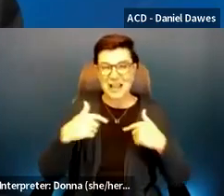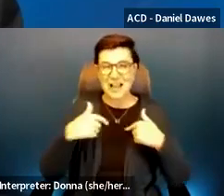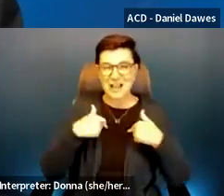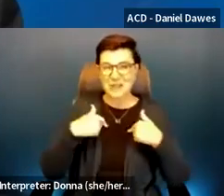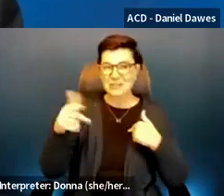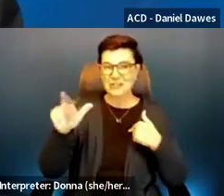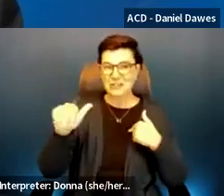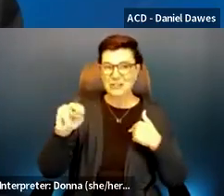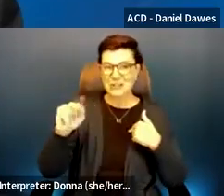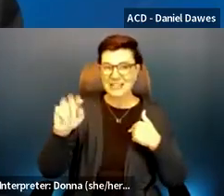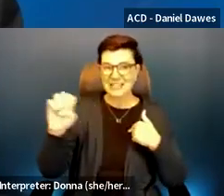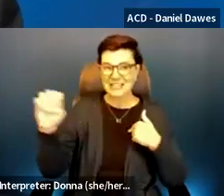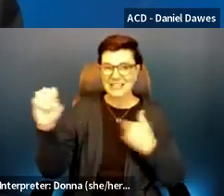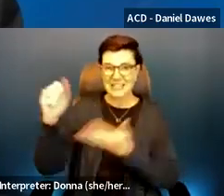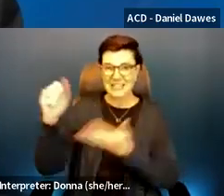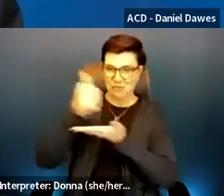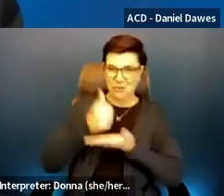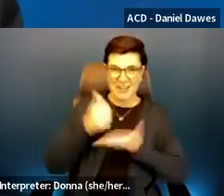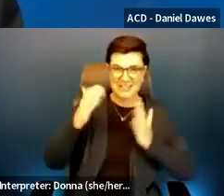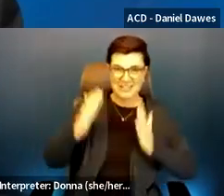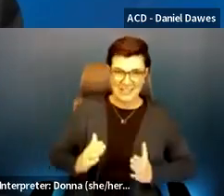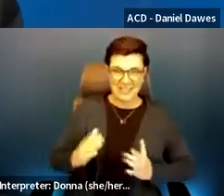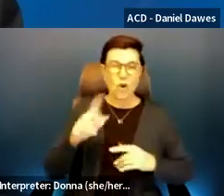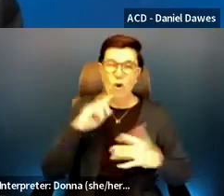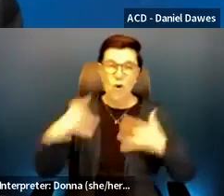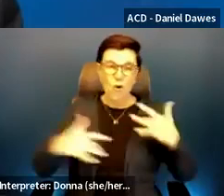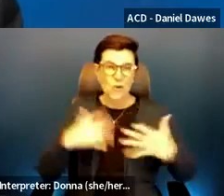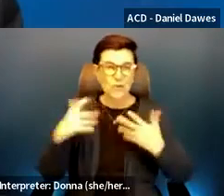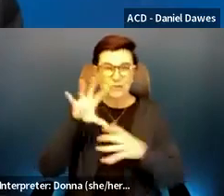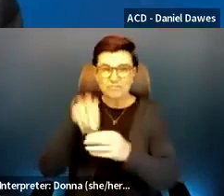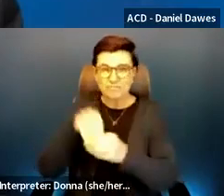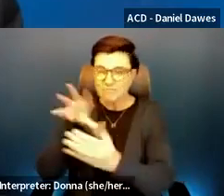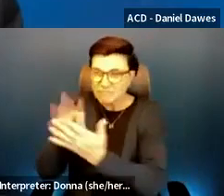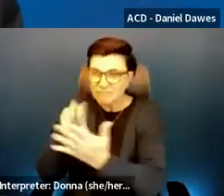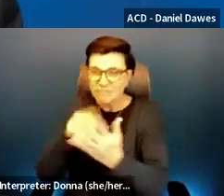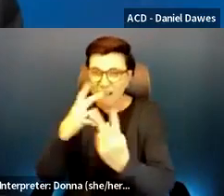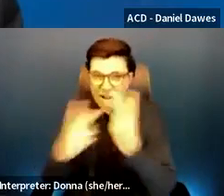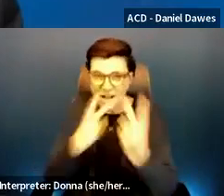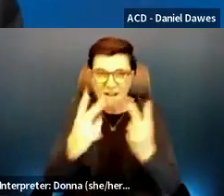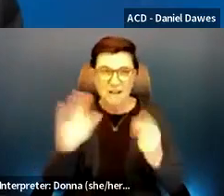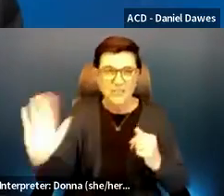to hear about best practices or errors that were made or lessons that were learned to actually improve the work that we were doing with grantees.